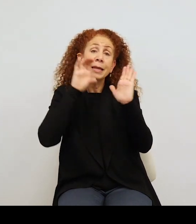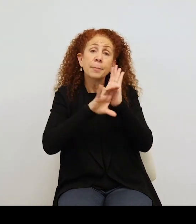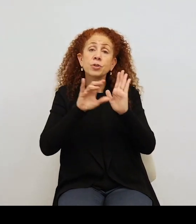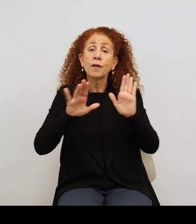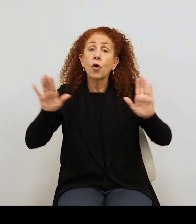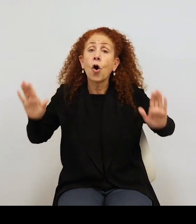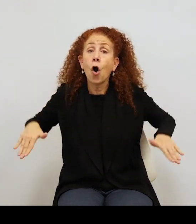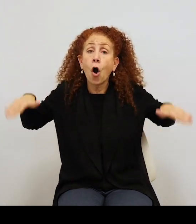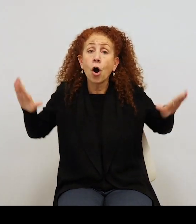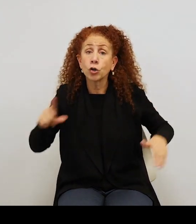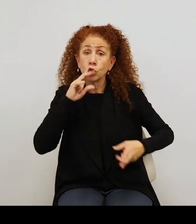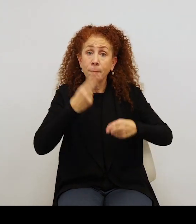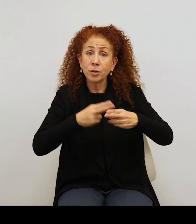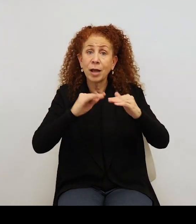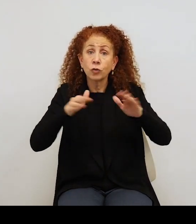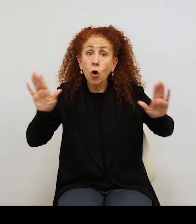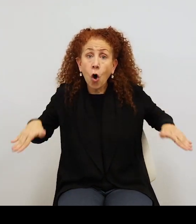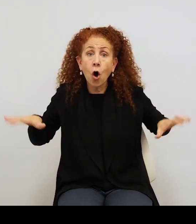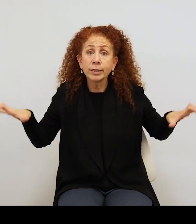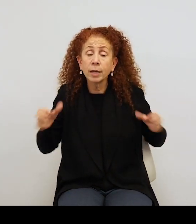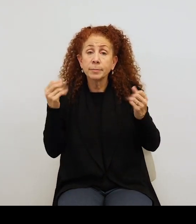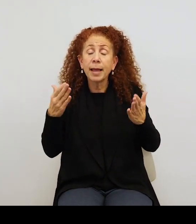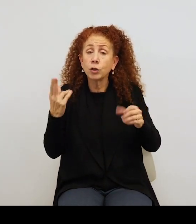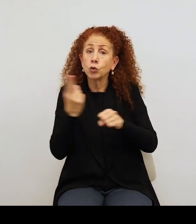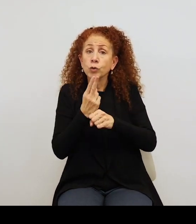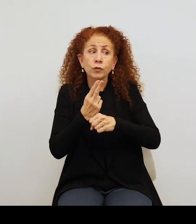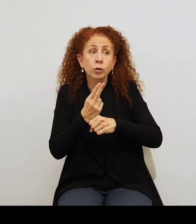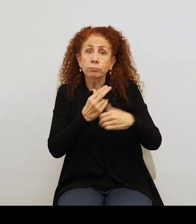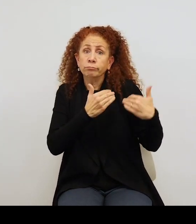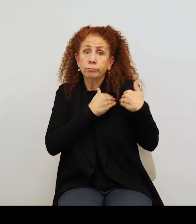you mentioned how the hawk does many useful jobs.